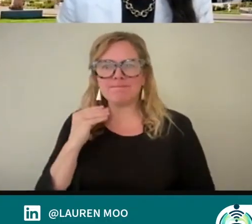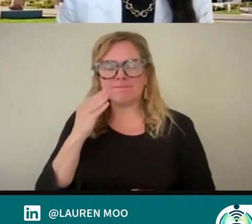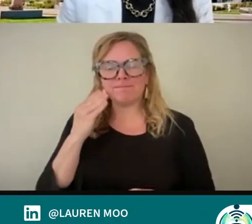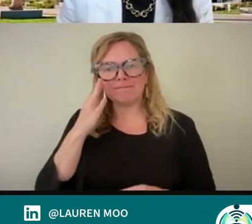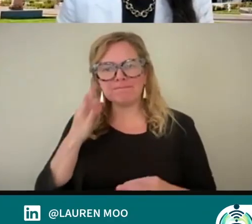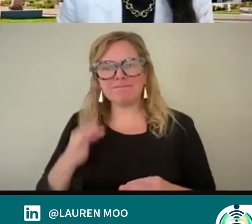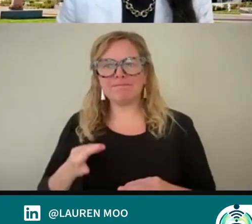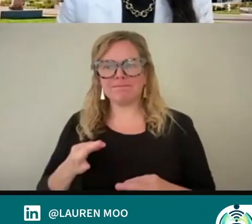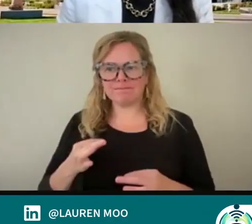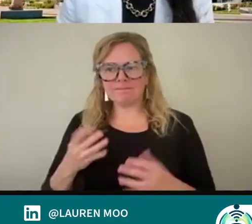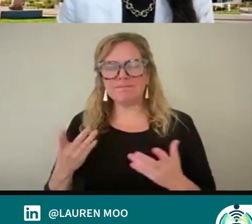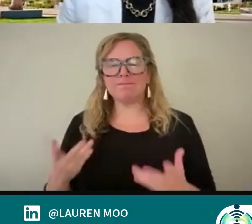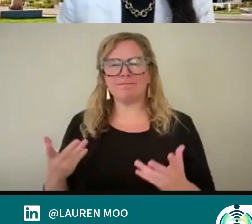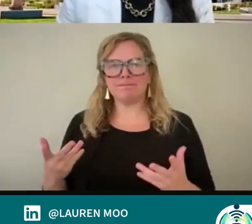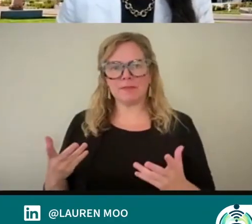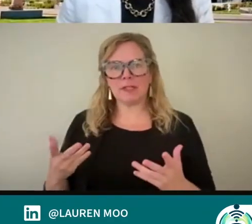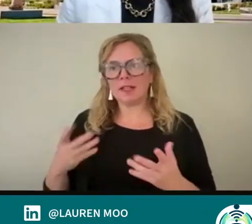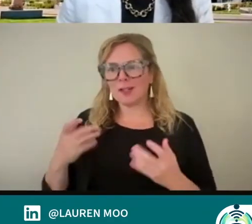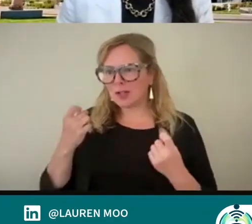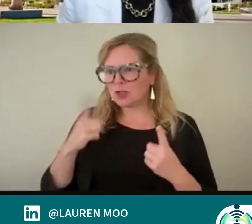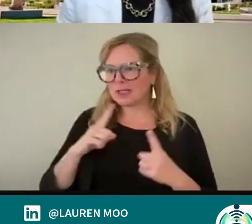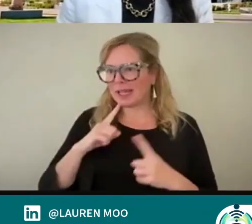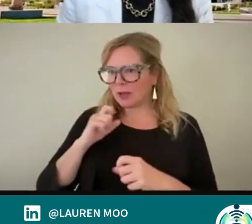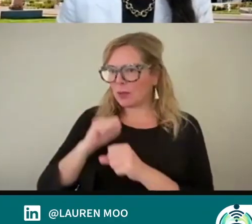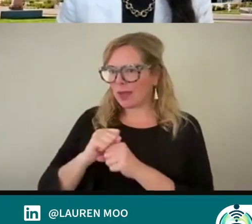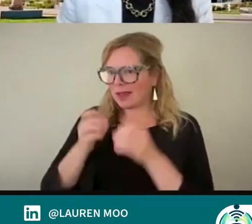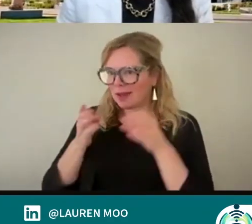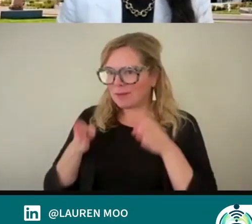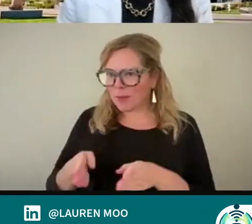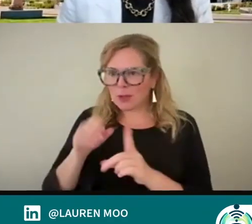reality of the patient's situation, can they get to a visits, are all needed to be taken